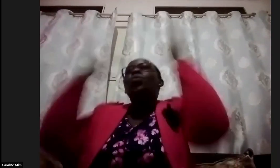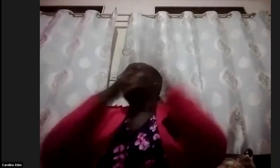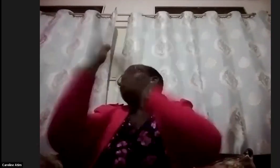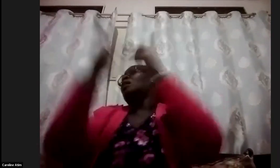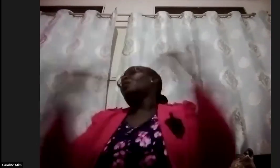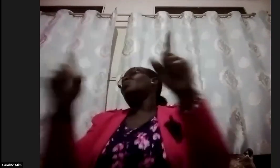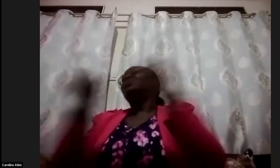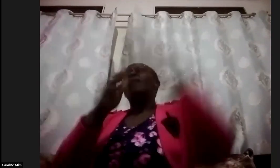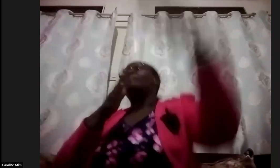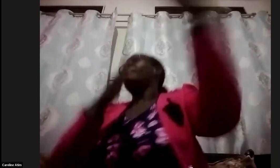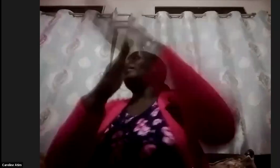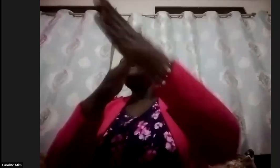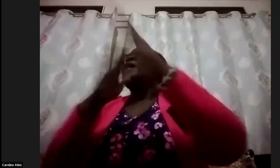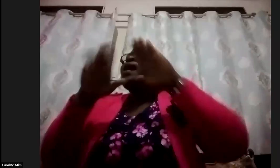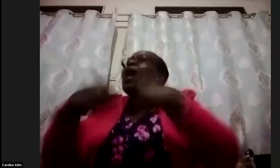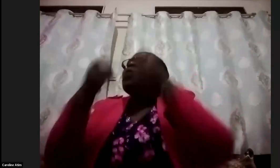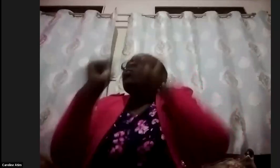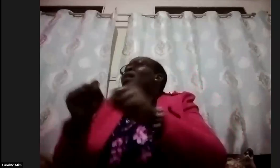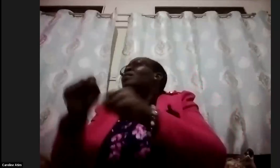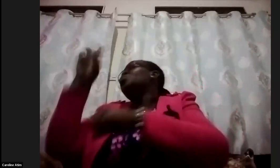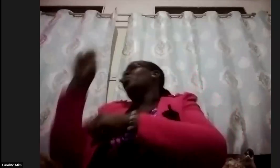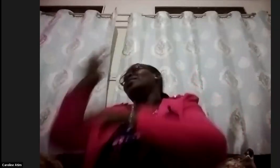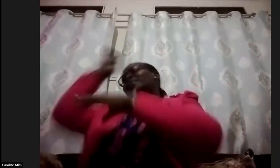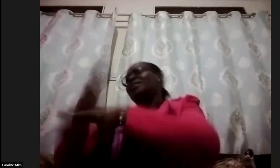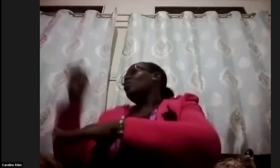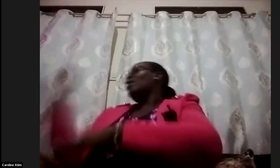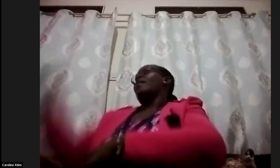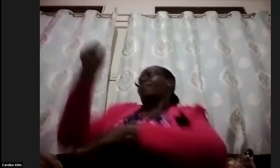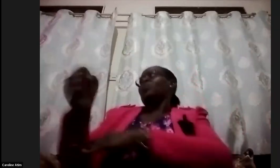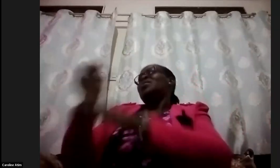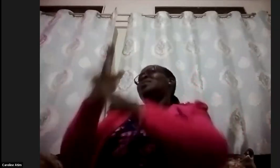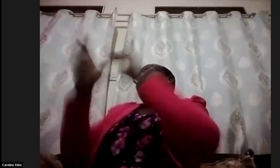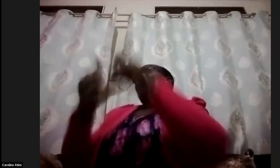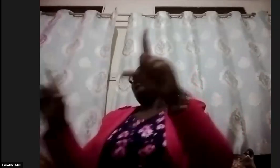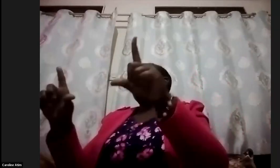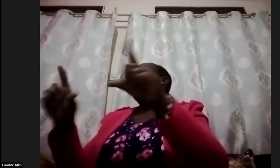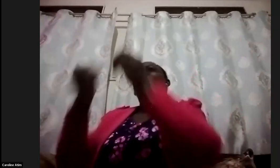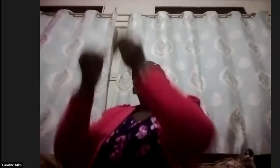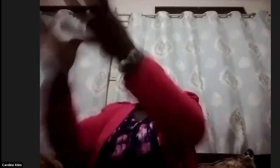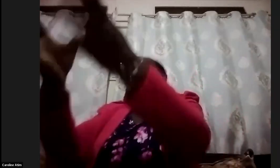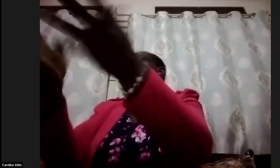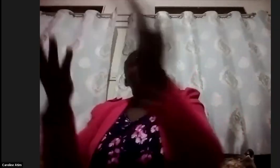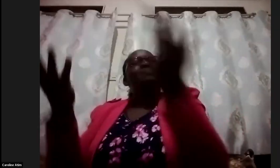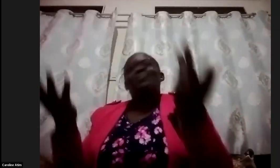different countries. So they do not know the same language. But